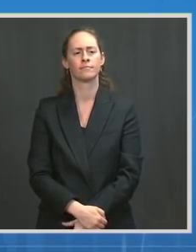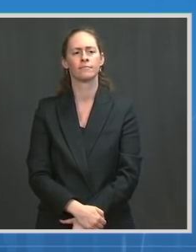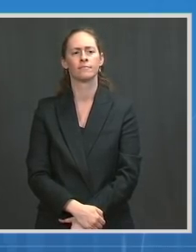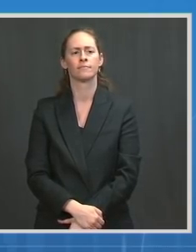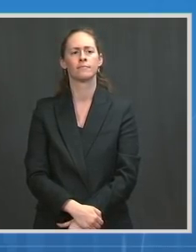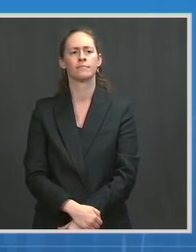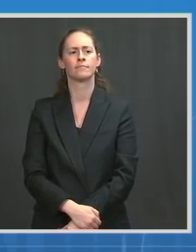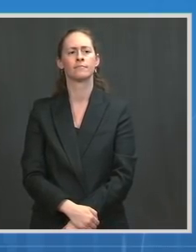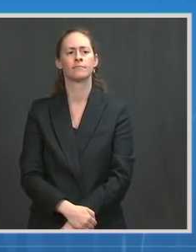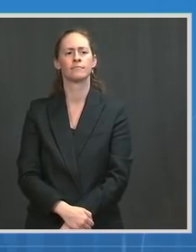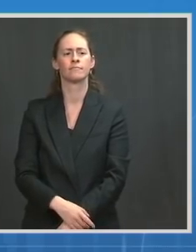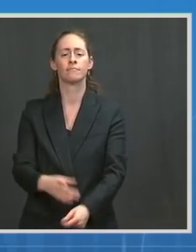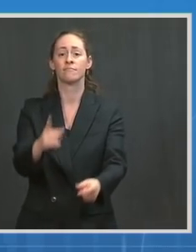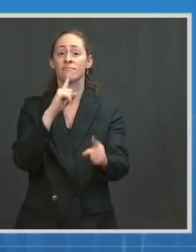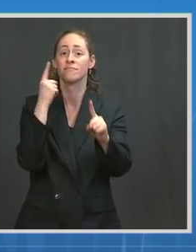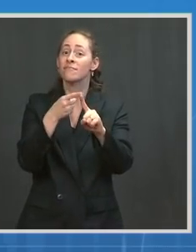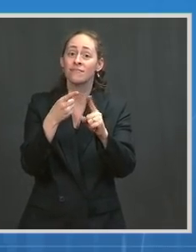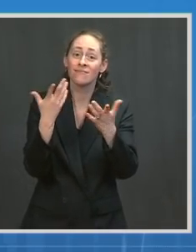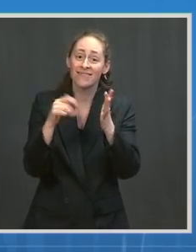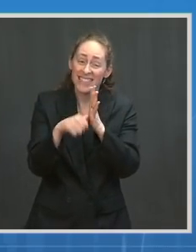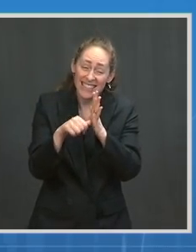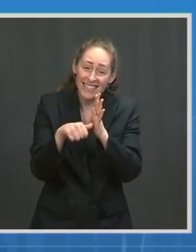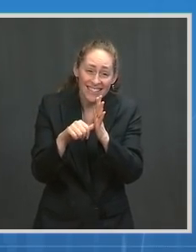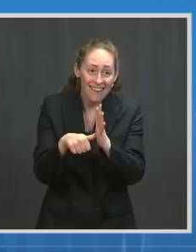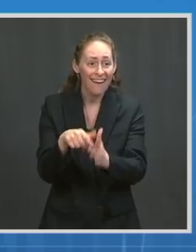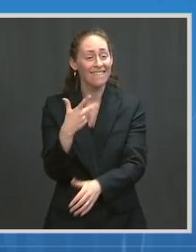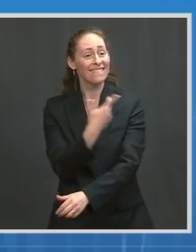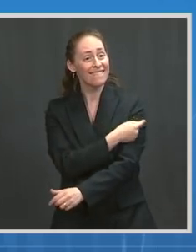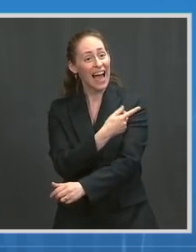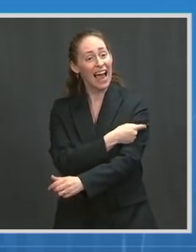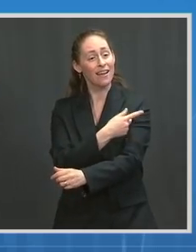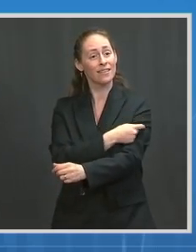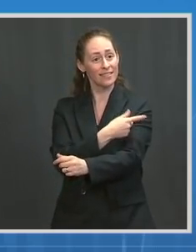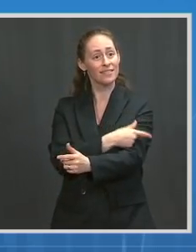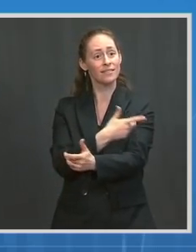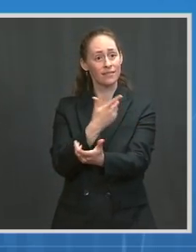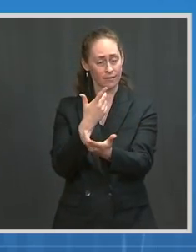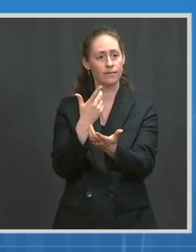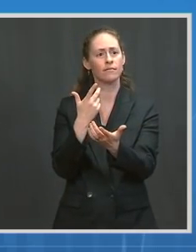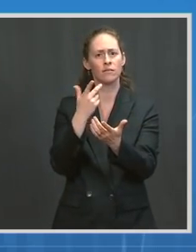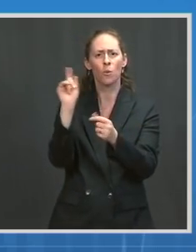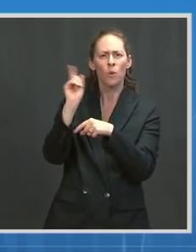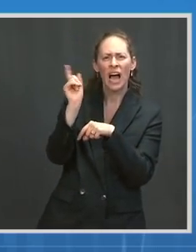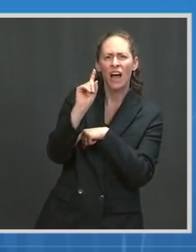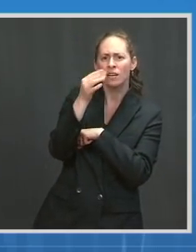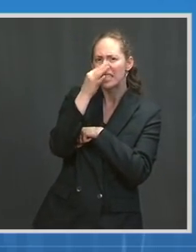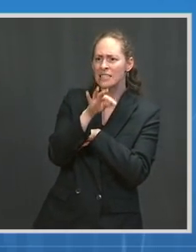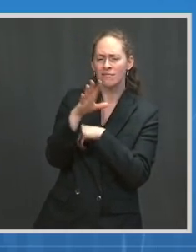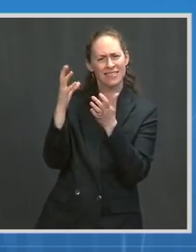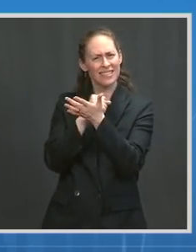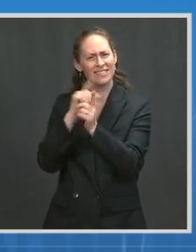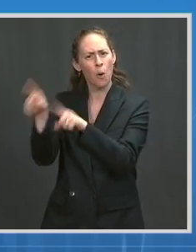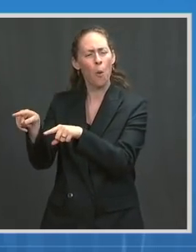So text 438829; find a vaccine nearest -- near you; and get yourself fully vaccinated.